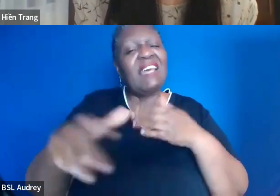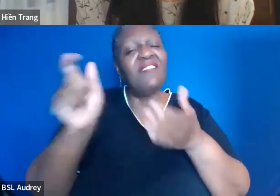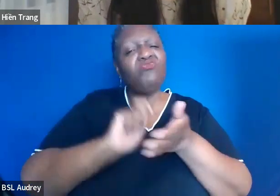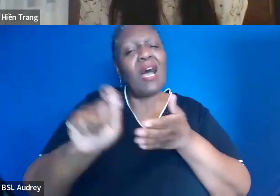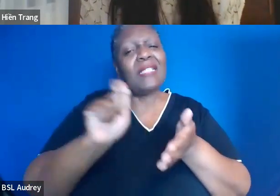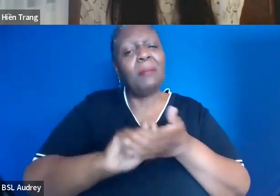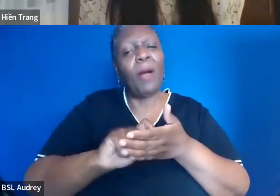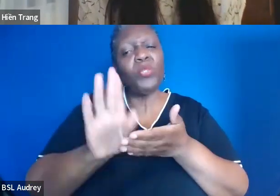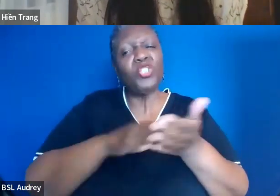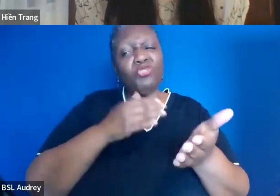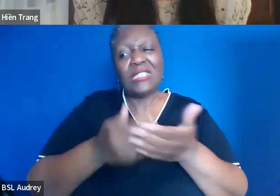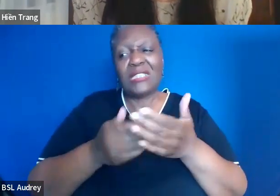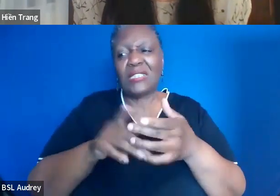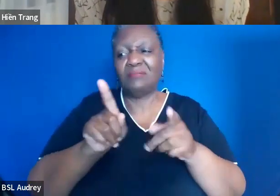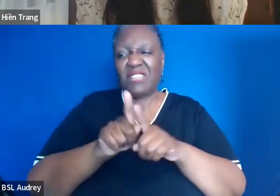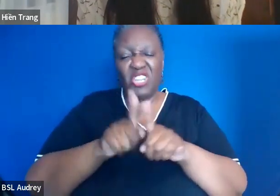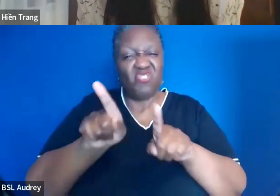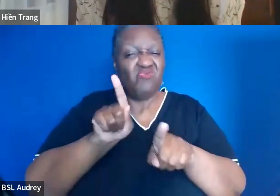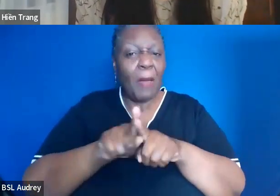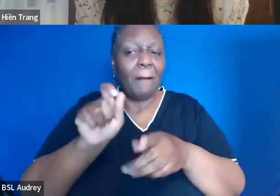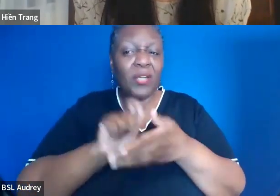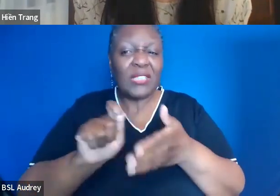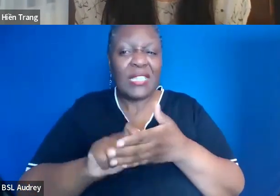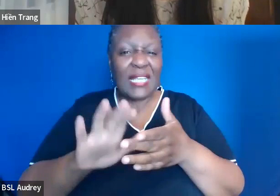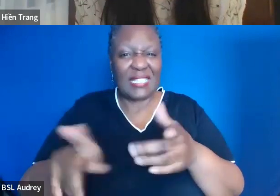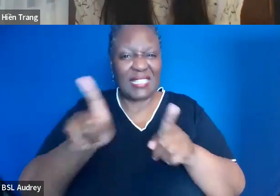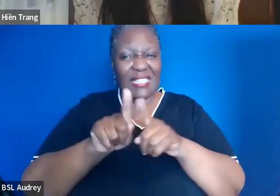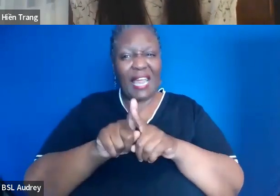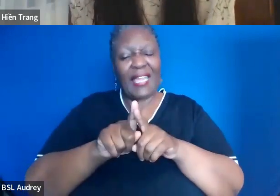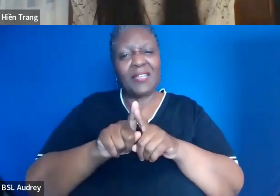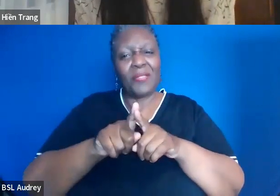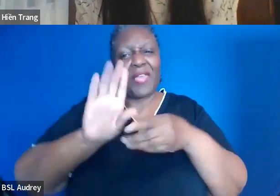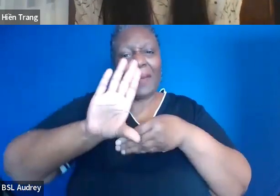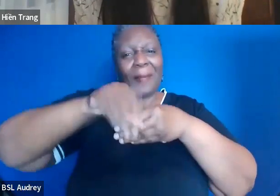Poetry is like the appendix, or in Vietnamese, ruột thừa,